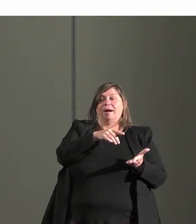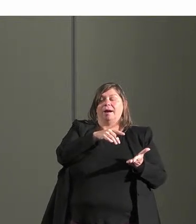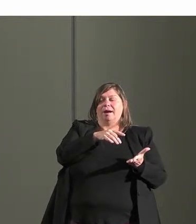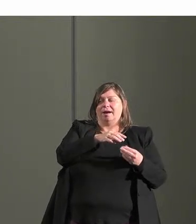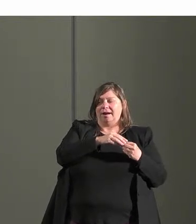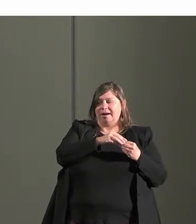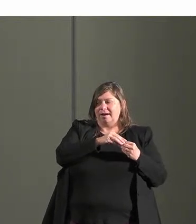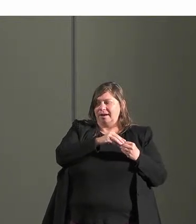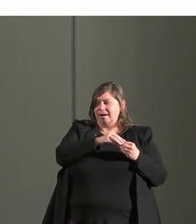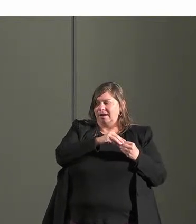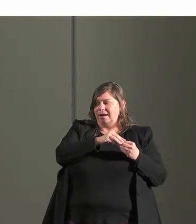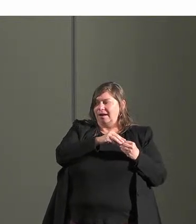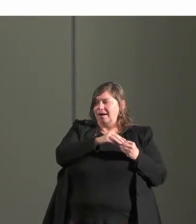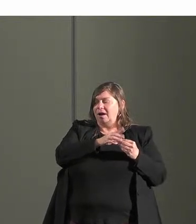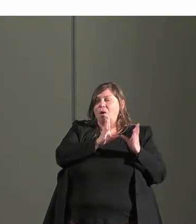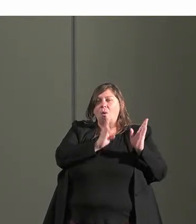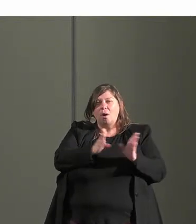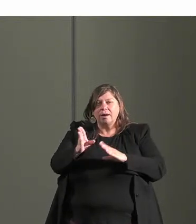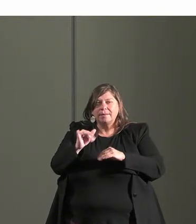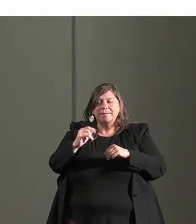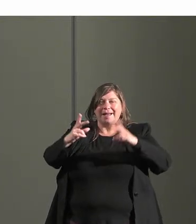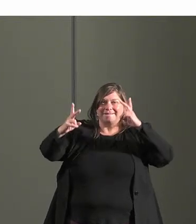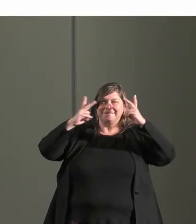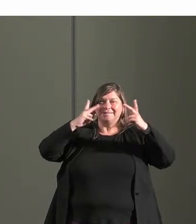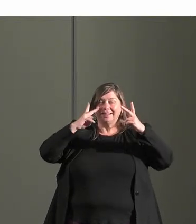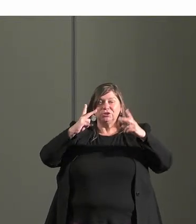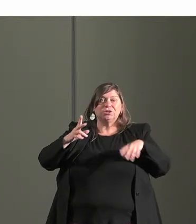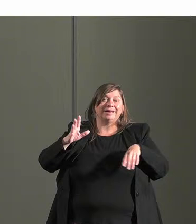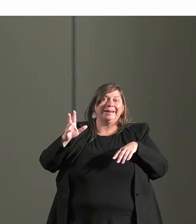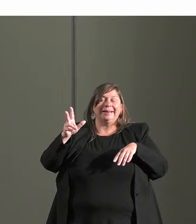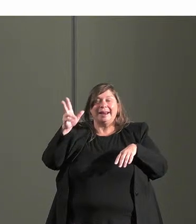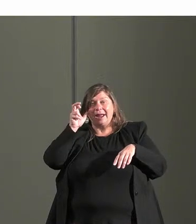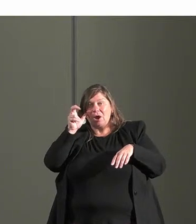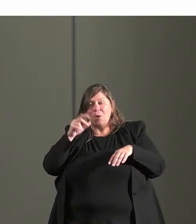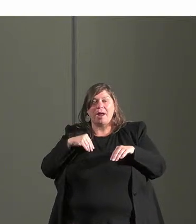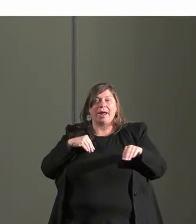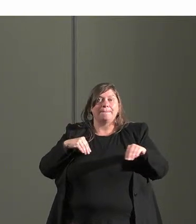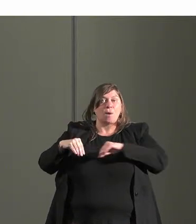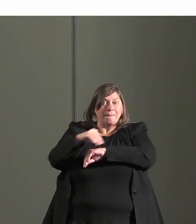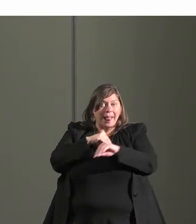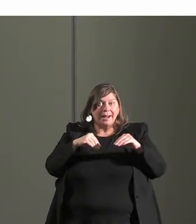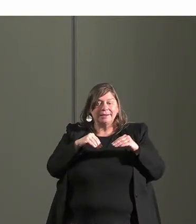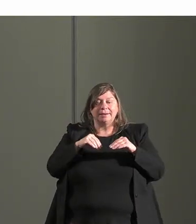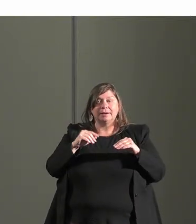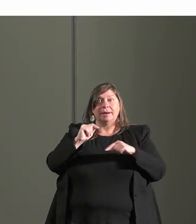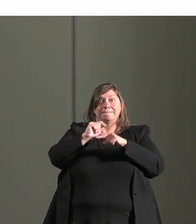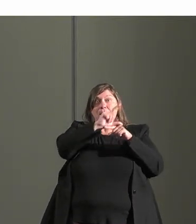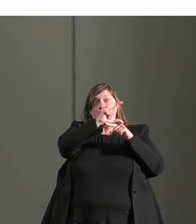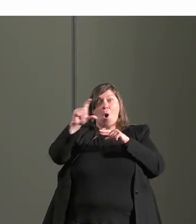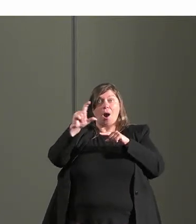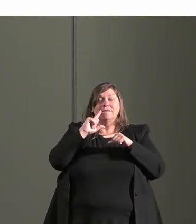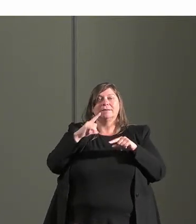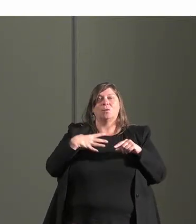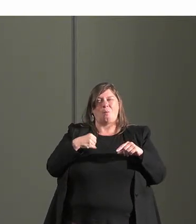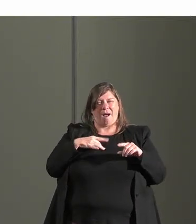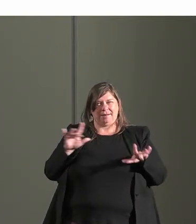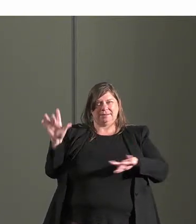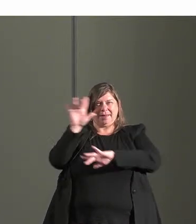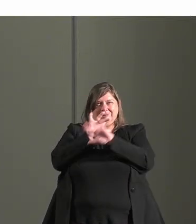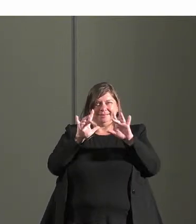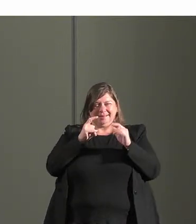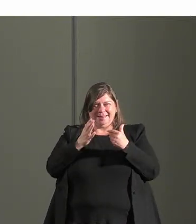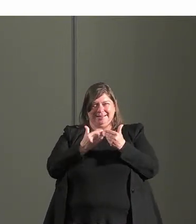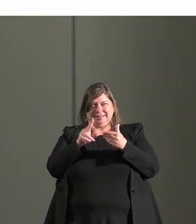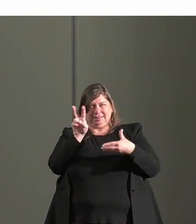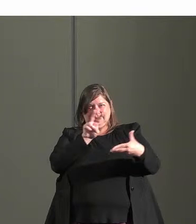So first we have, Android. And it is organized by vision,